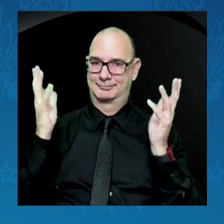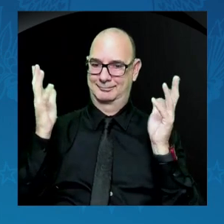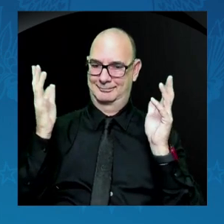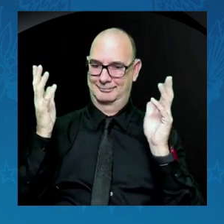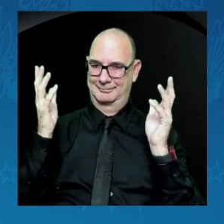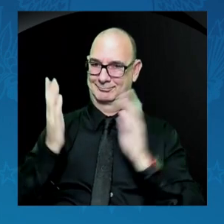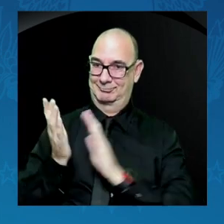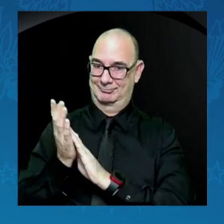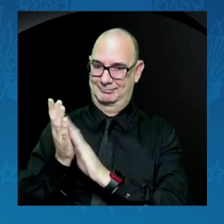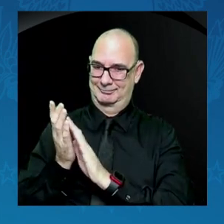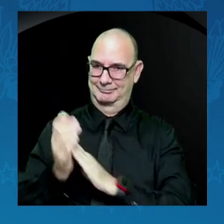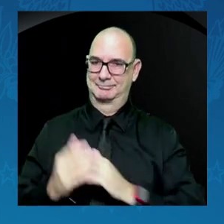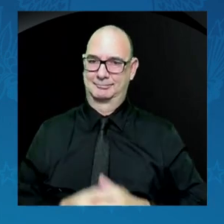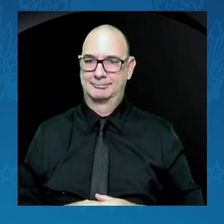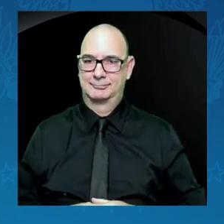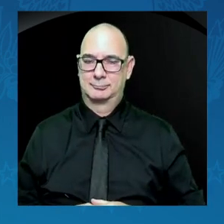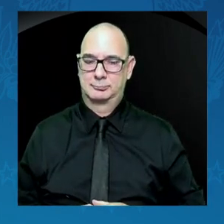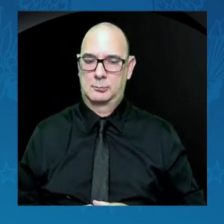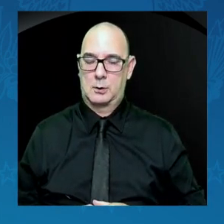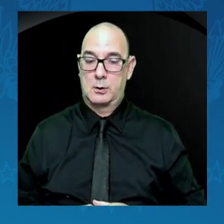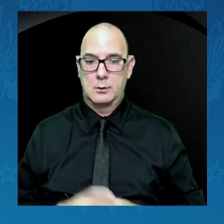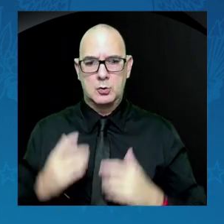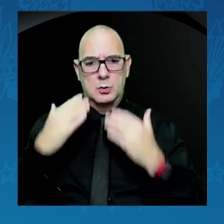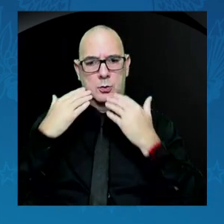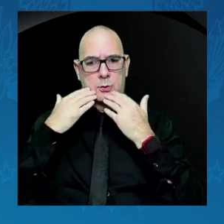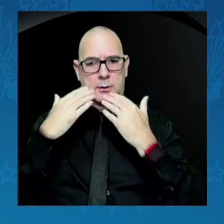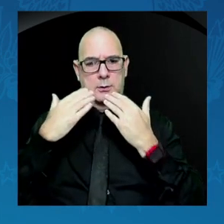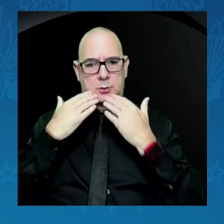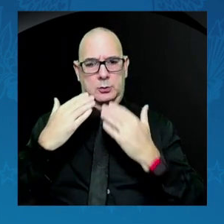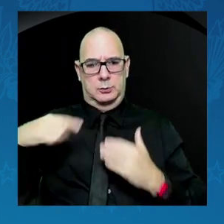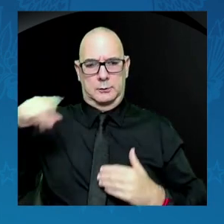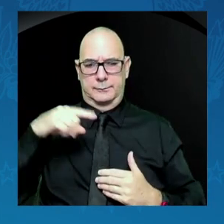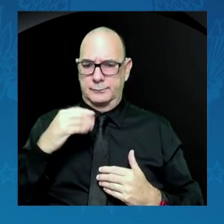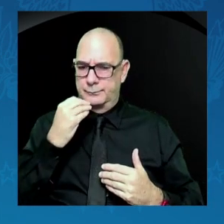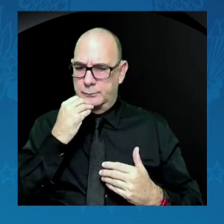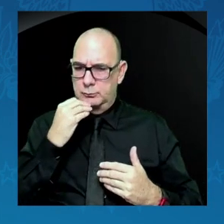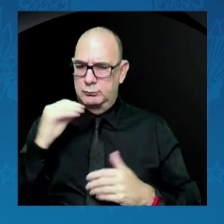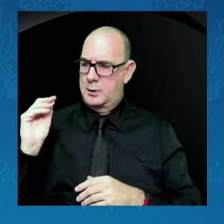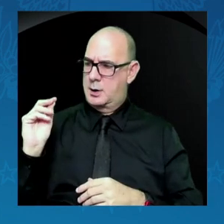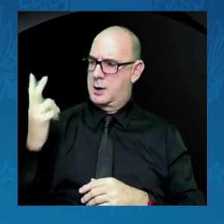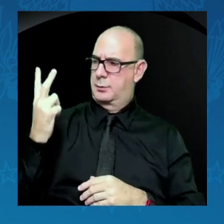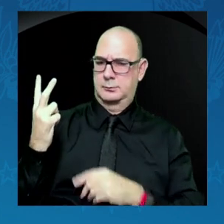I want to thank her for all the work she's doing for our country together with the president.